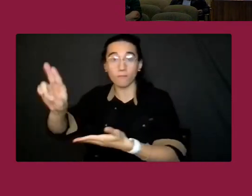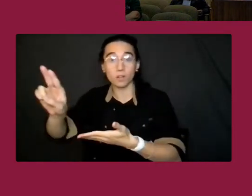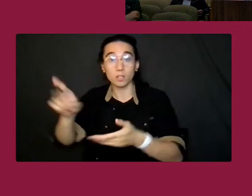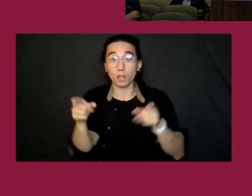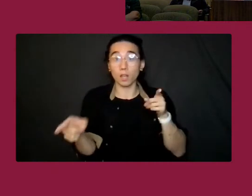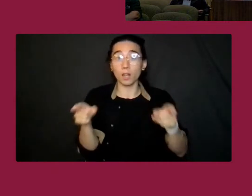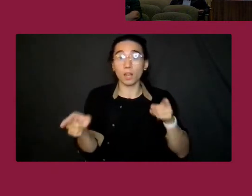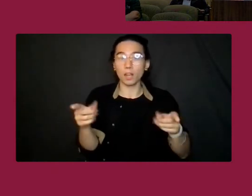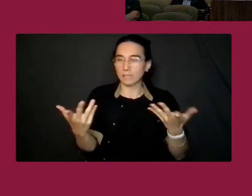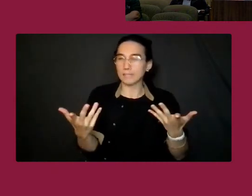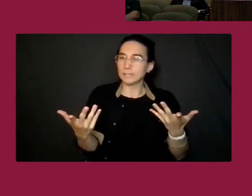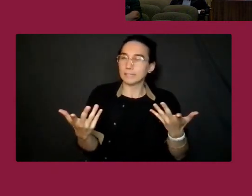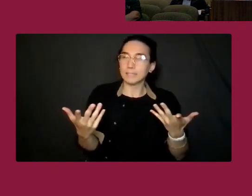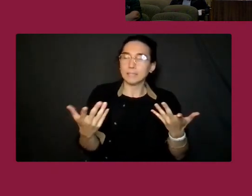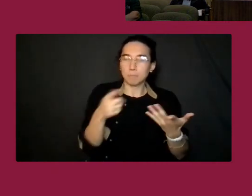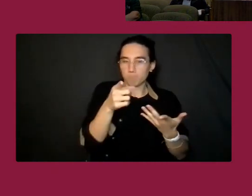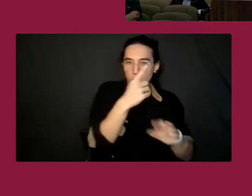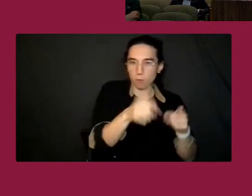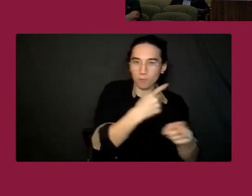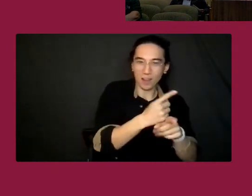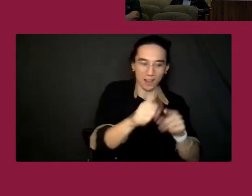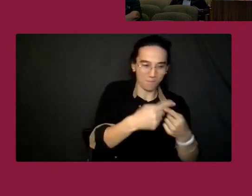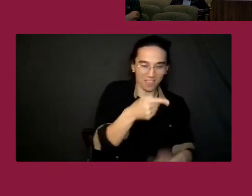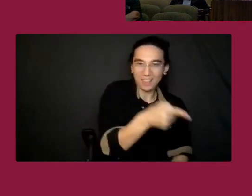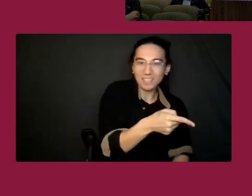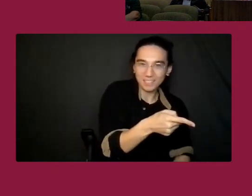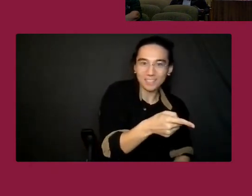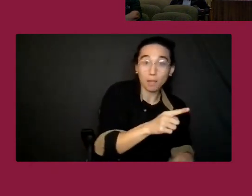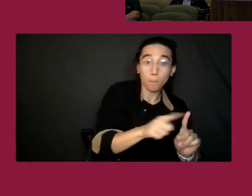division and you talk about specifically nursing and